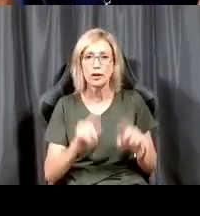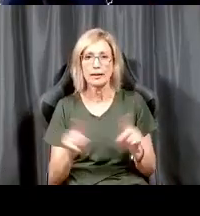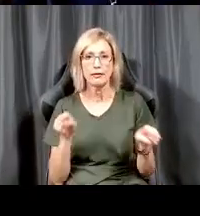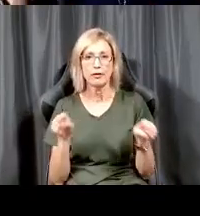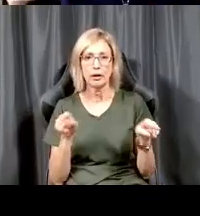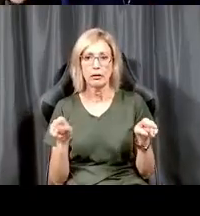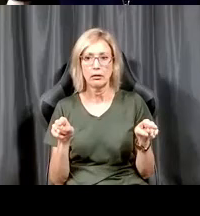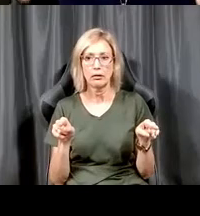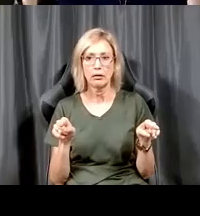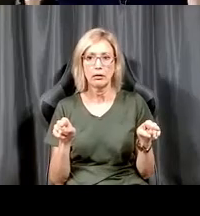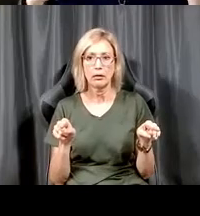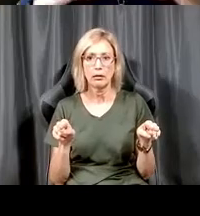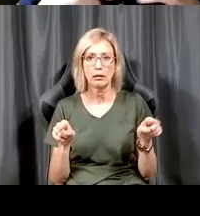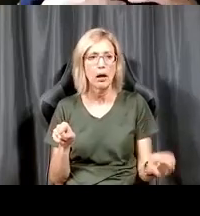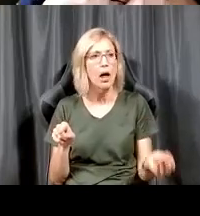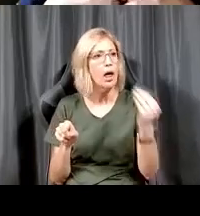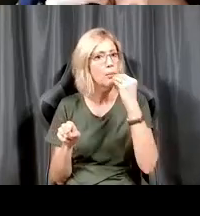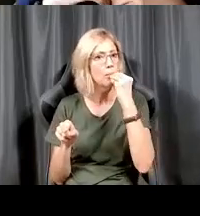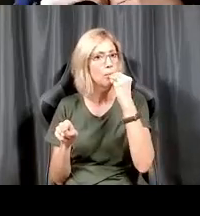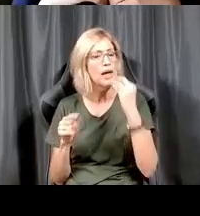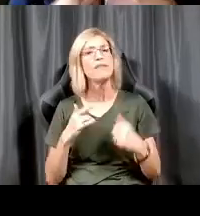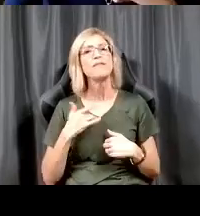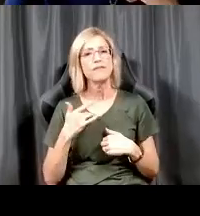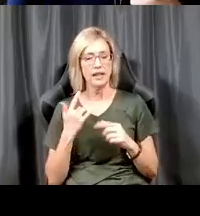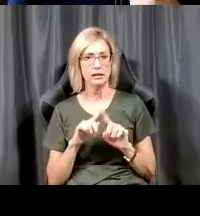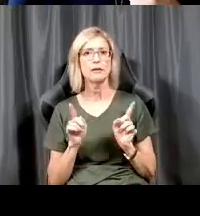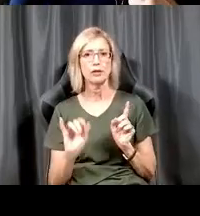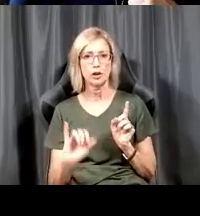they put it in their mouth, it will feel different. Did the same thing with an hearing. Hard boiled egg. Two different ways. Looks very different. ( did the same